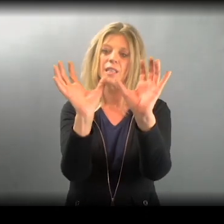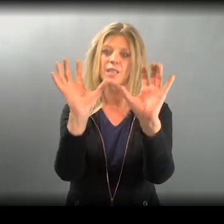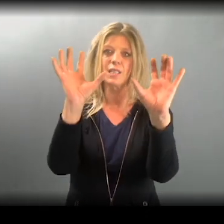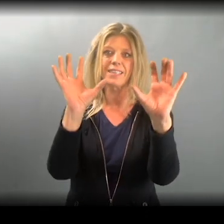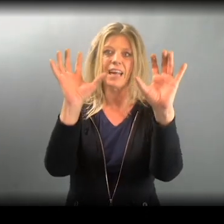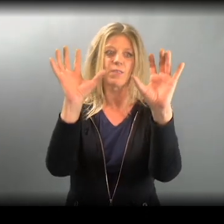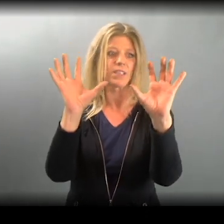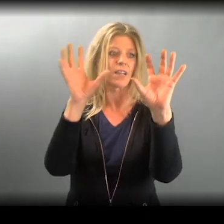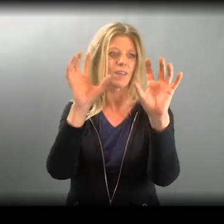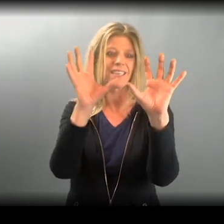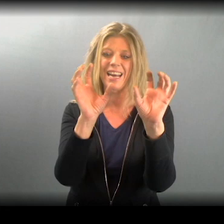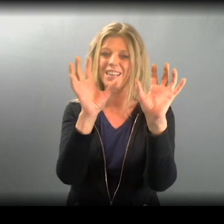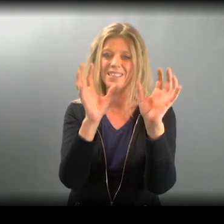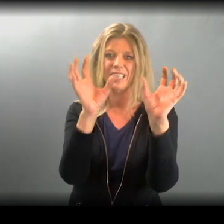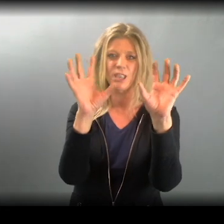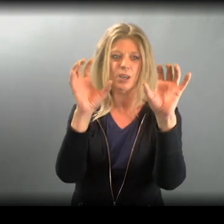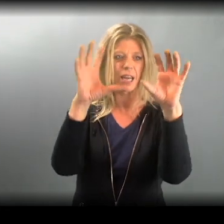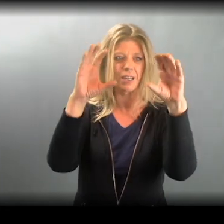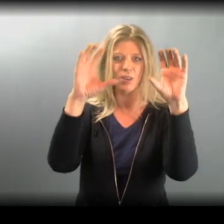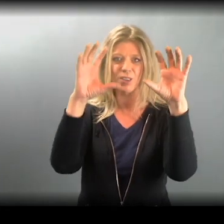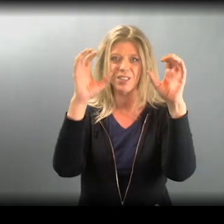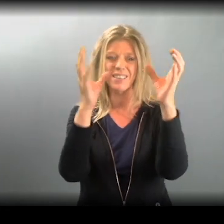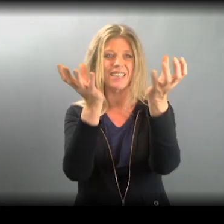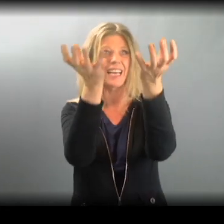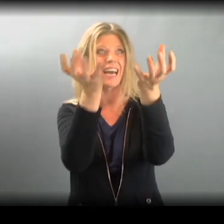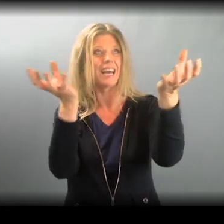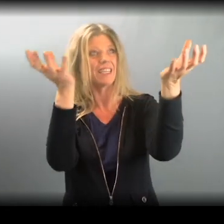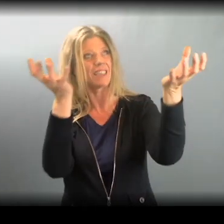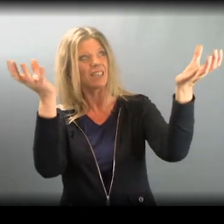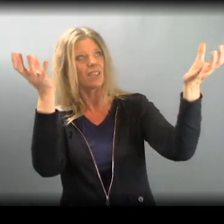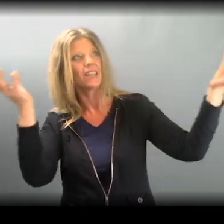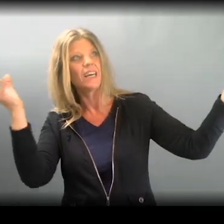You just have soft hands here, kinda curled C-hands a little,